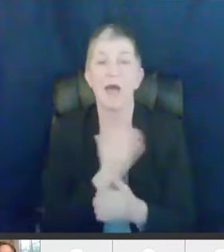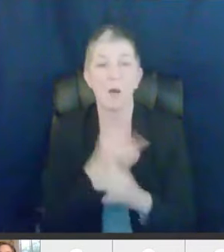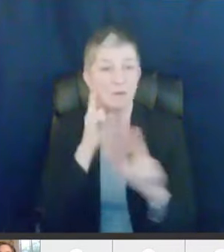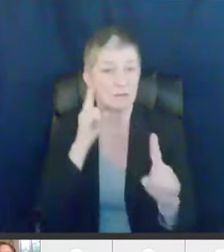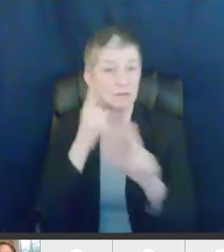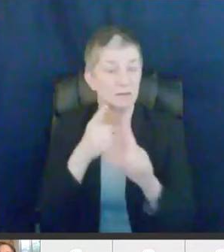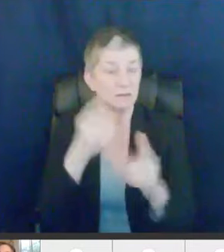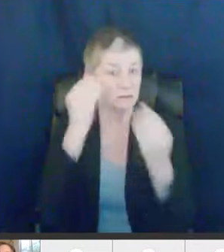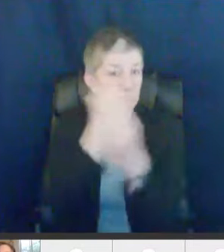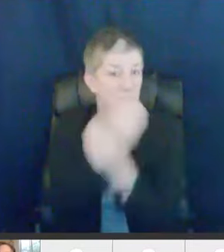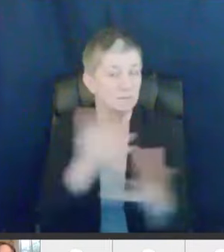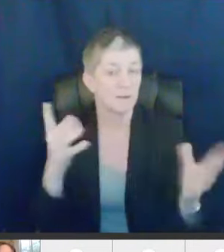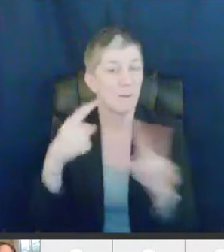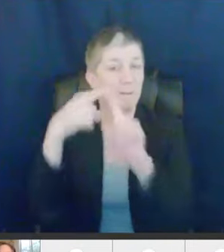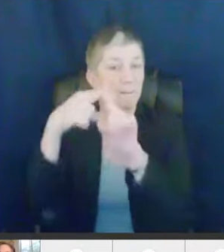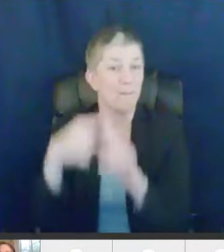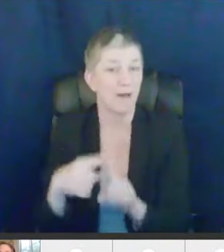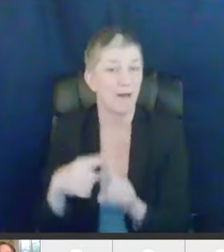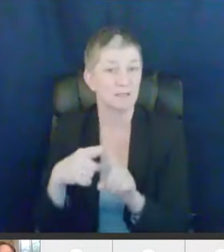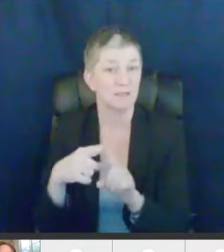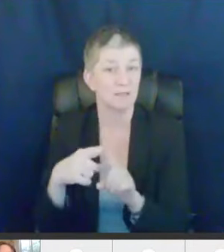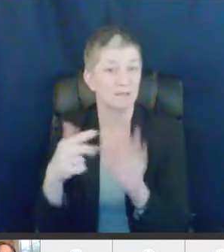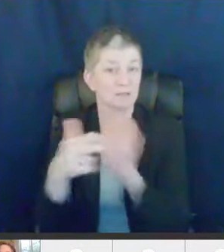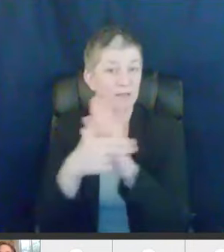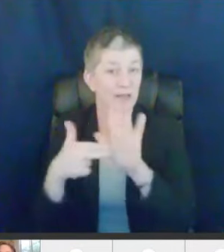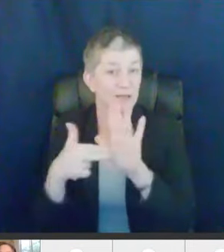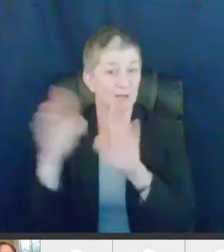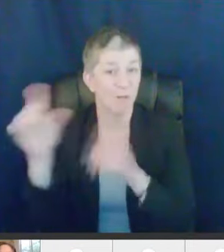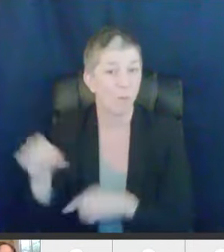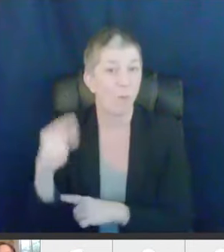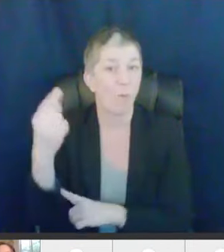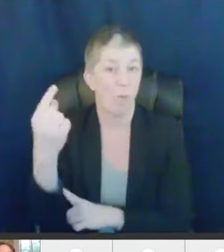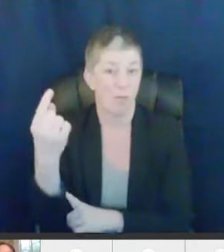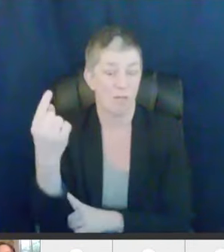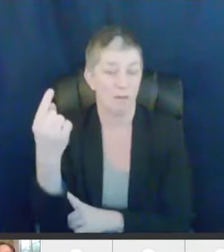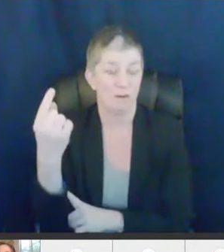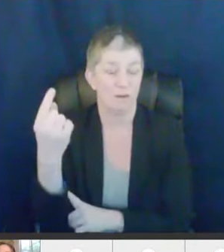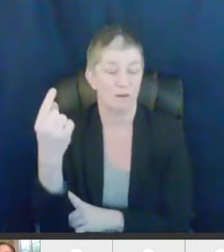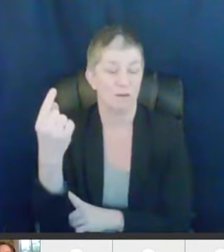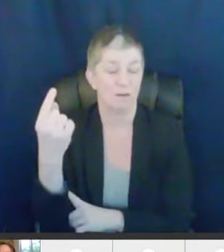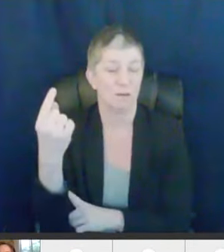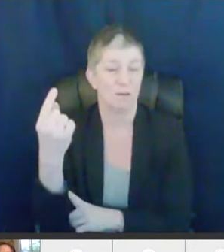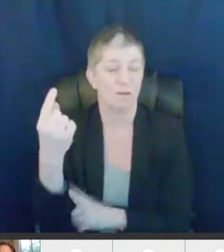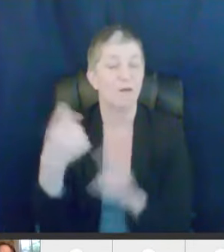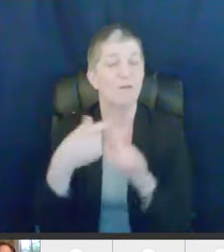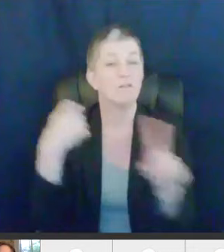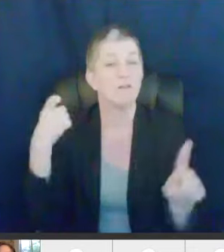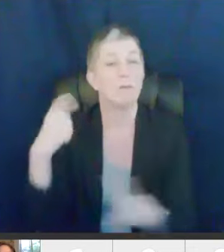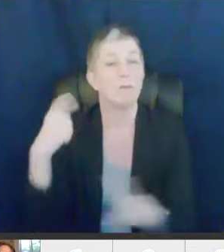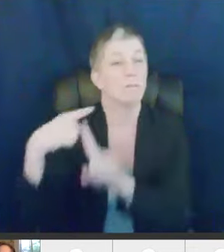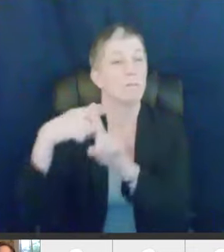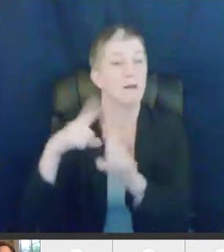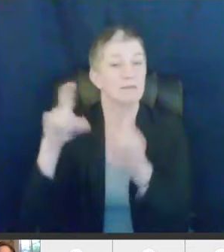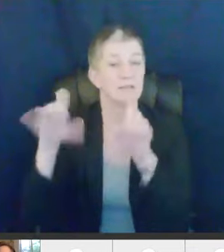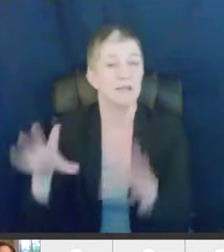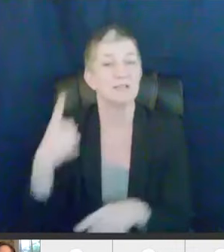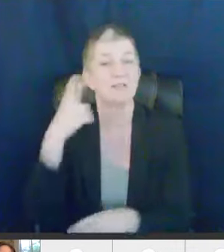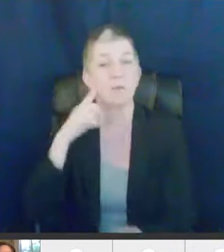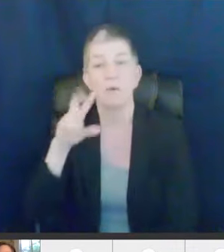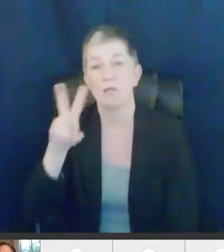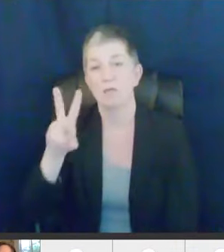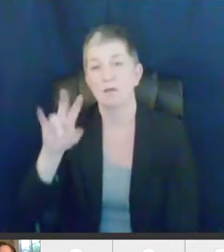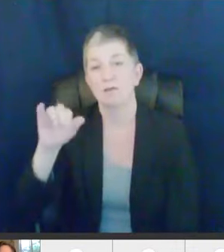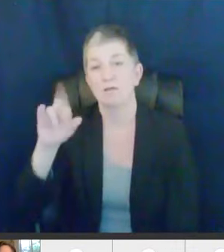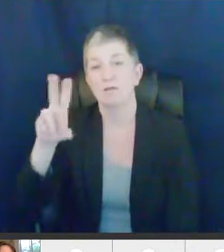positive cases only as a result of a positive test for the virus not from the